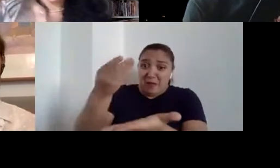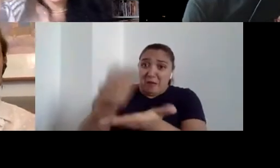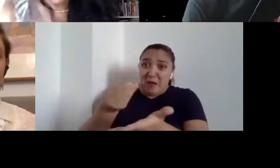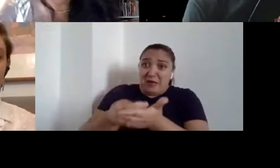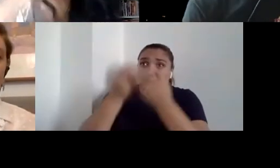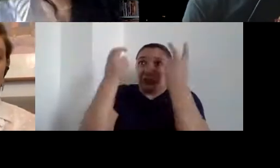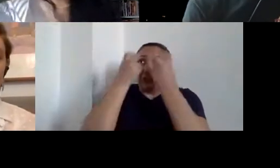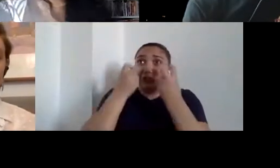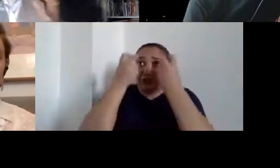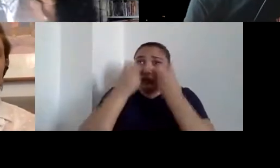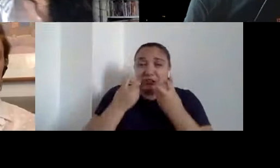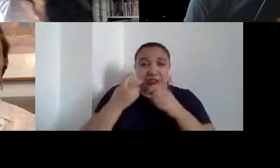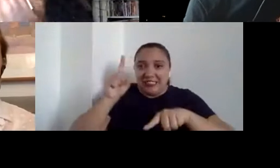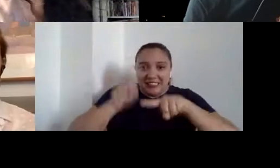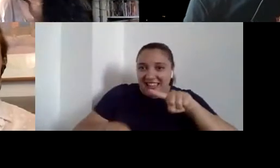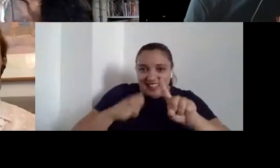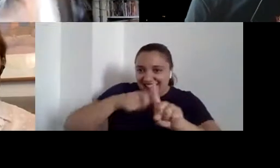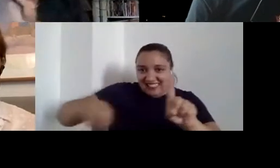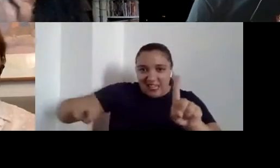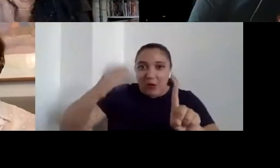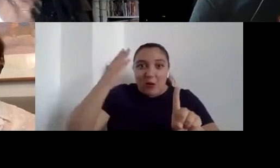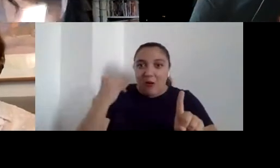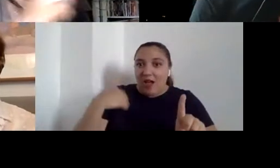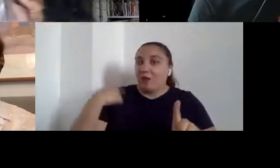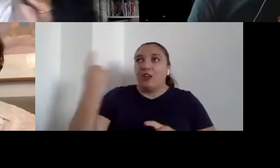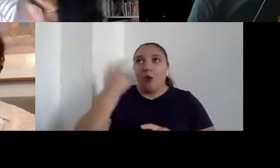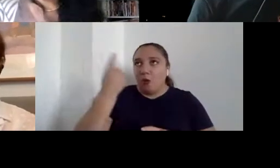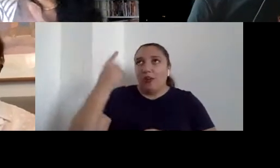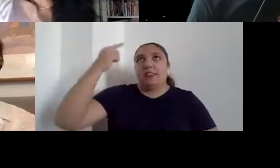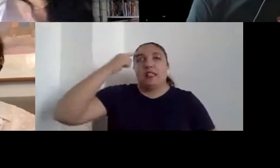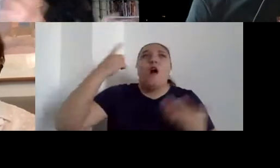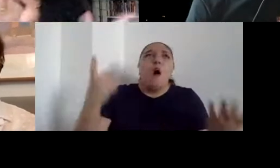because that is where we go. It is like who pays for it and who has access and